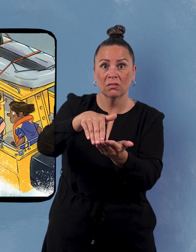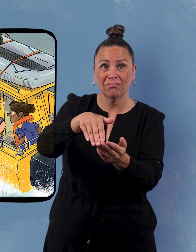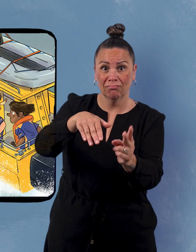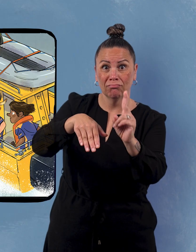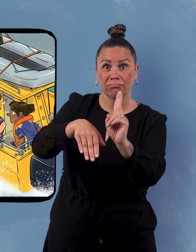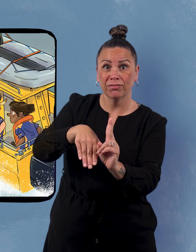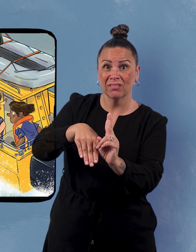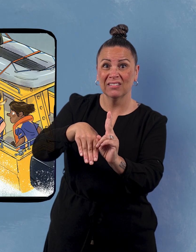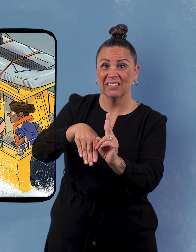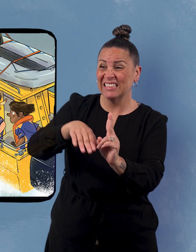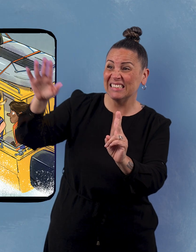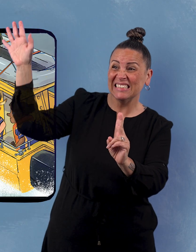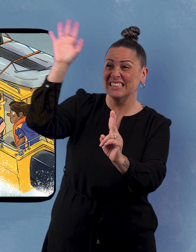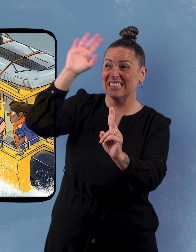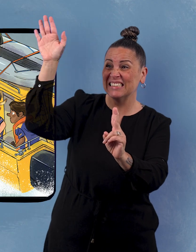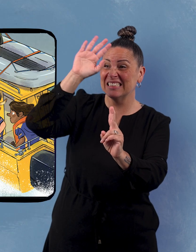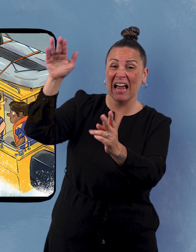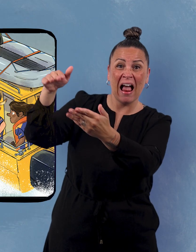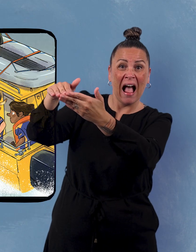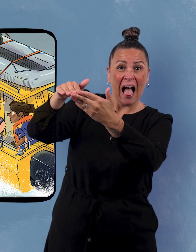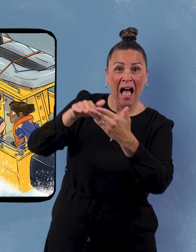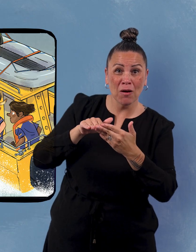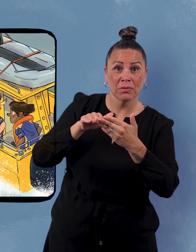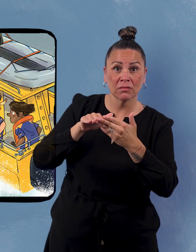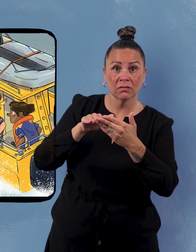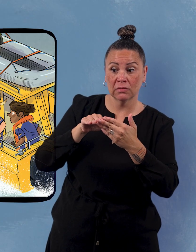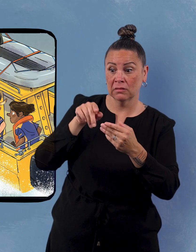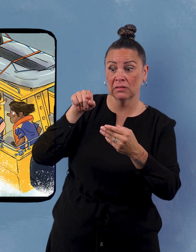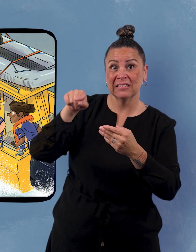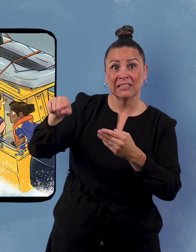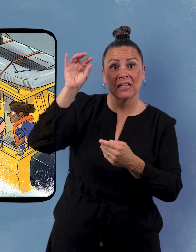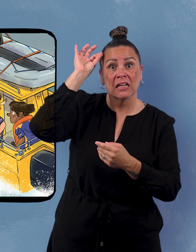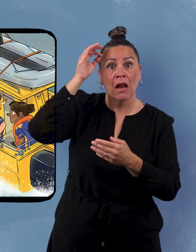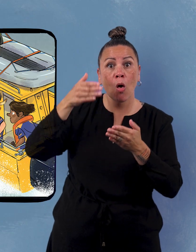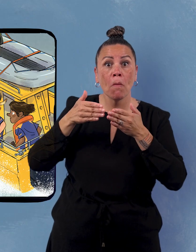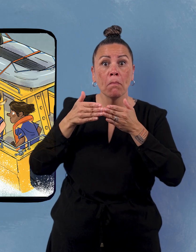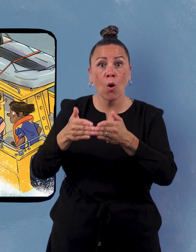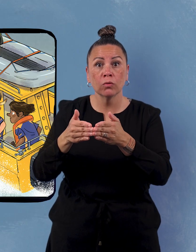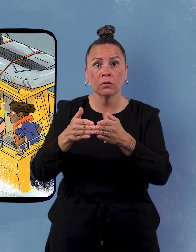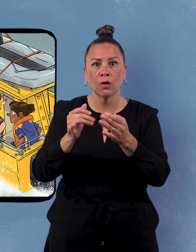The sailors need help.